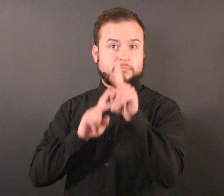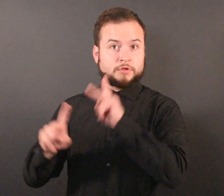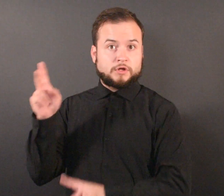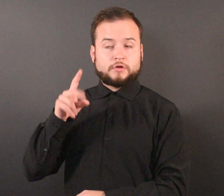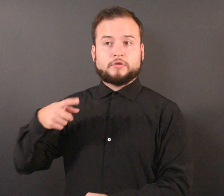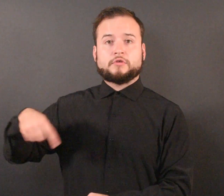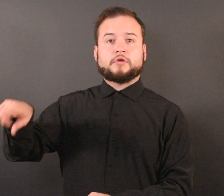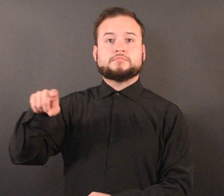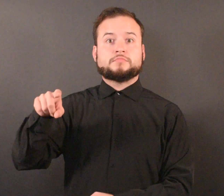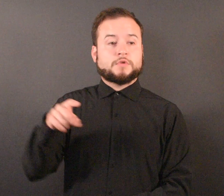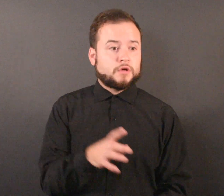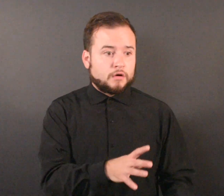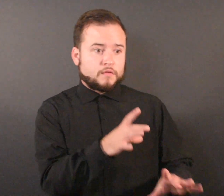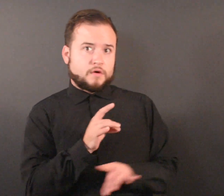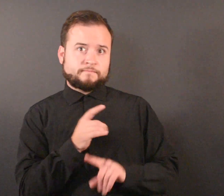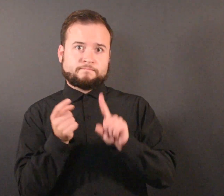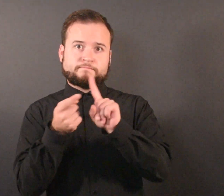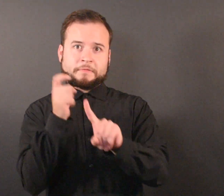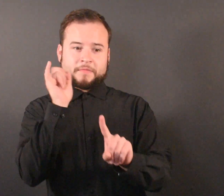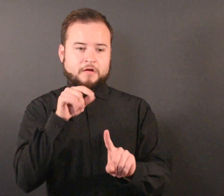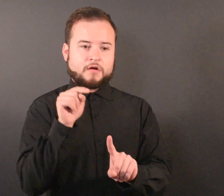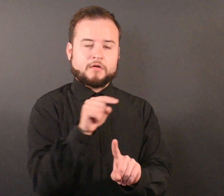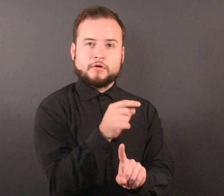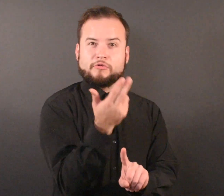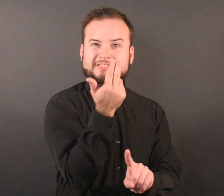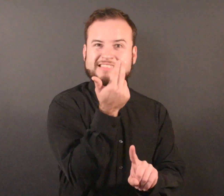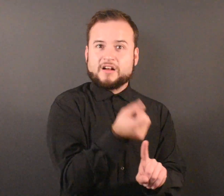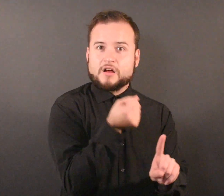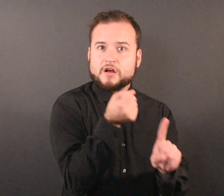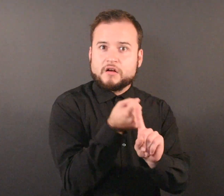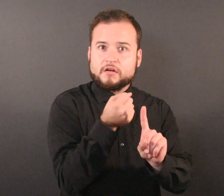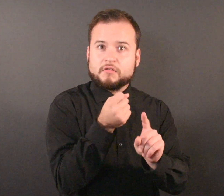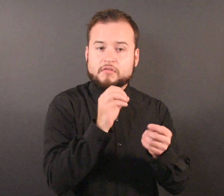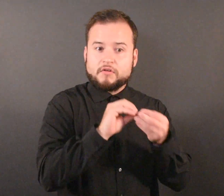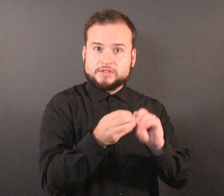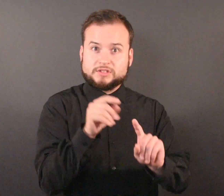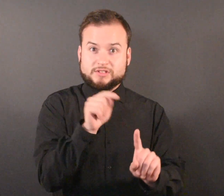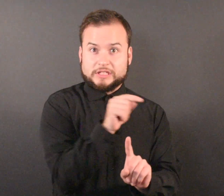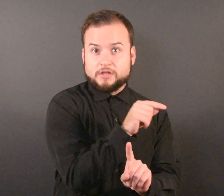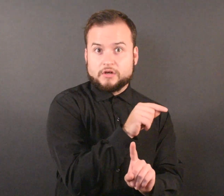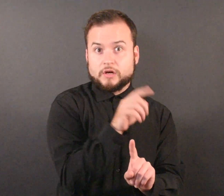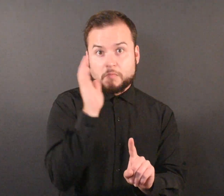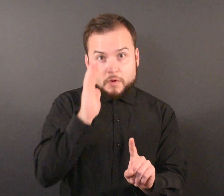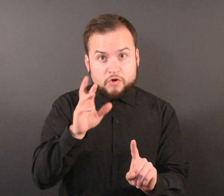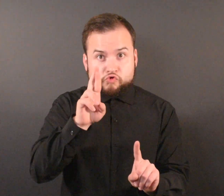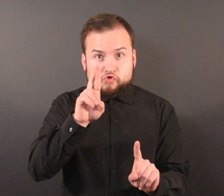Overall, the risk to the general public from these cases is low, because most Minnesotans